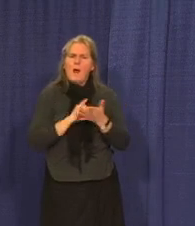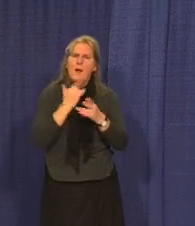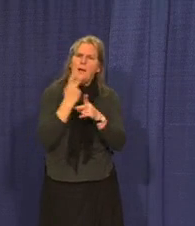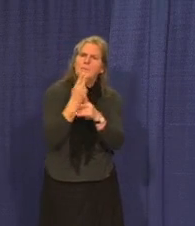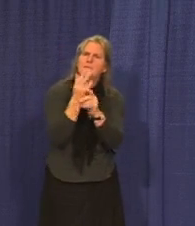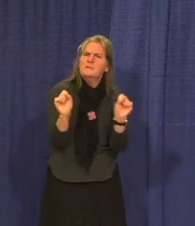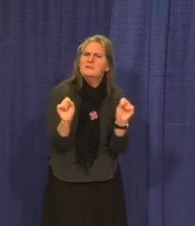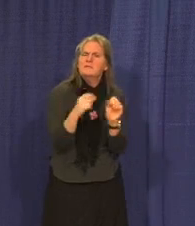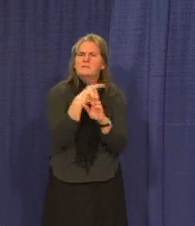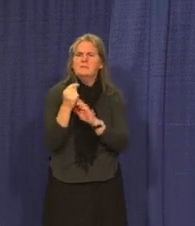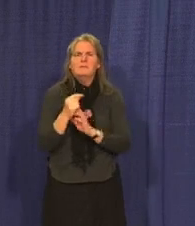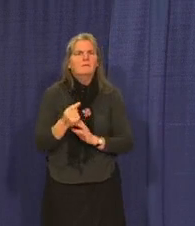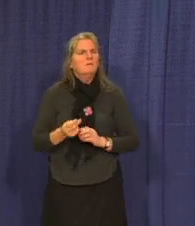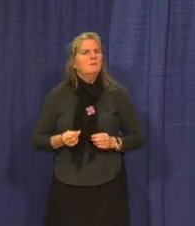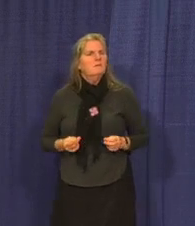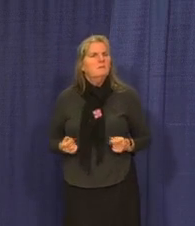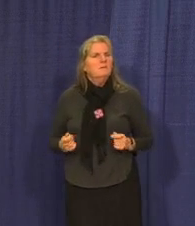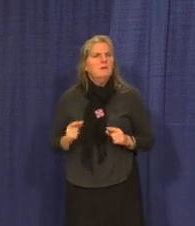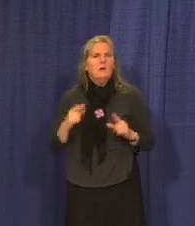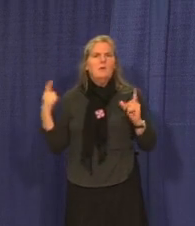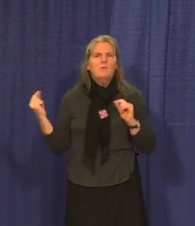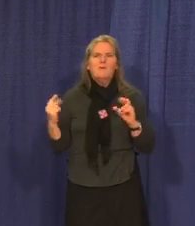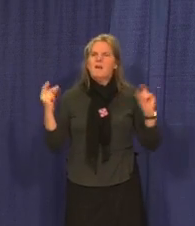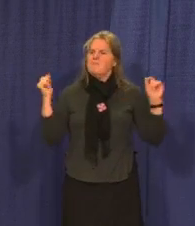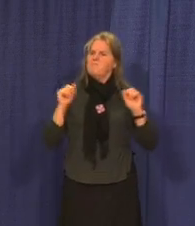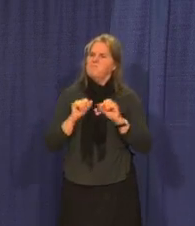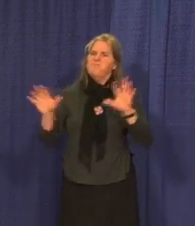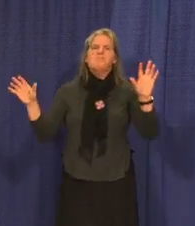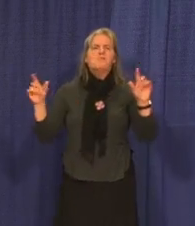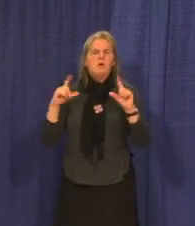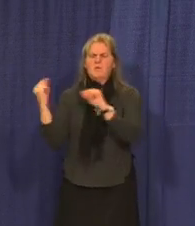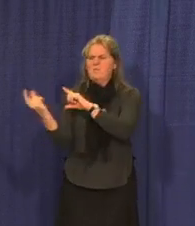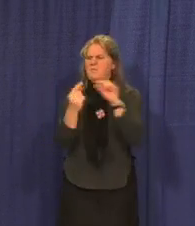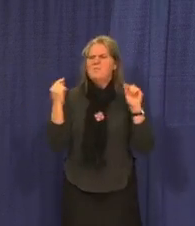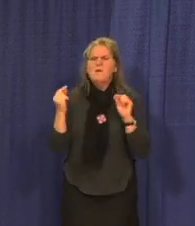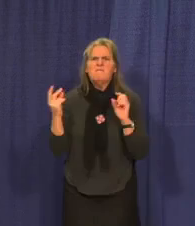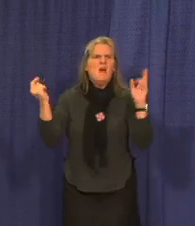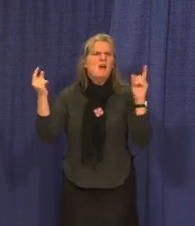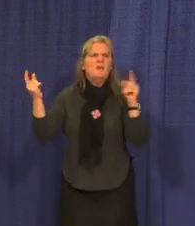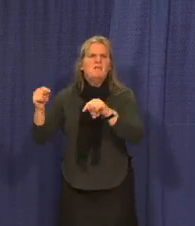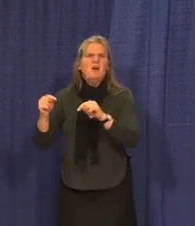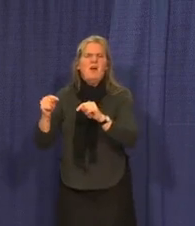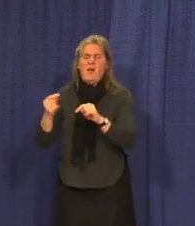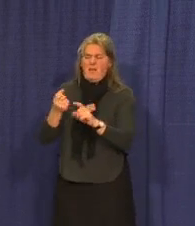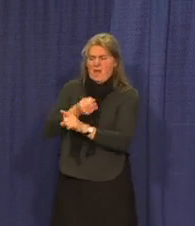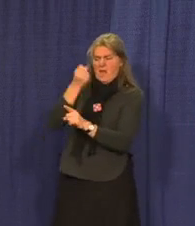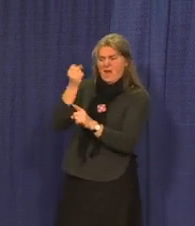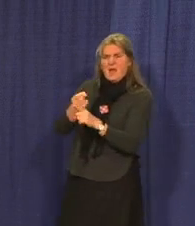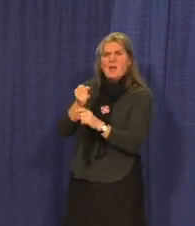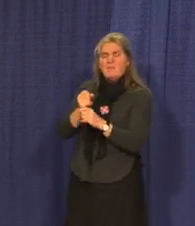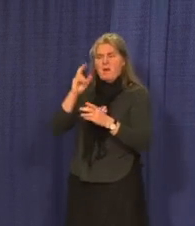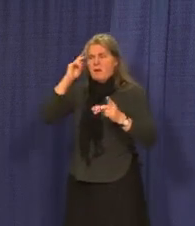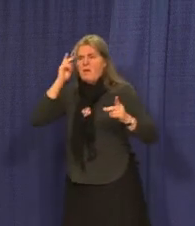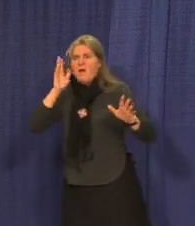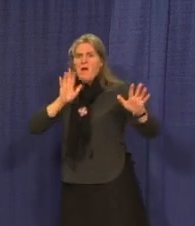to individually keep Yukoners safe. Rumours can spread more quickly than the disease, and they can